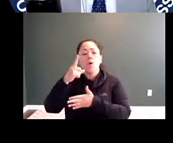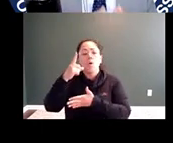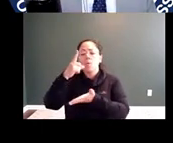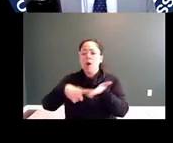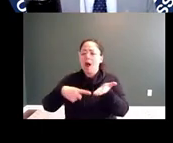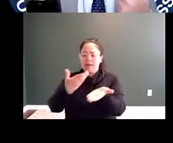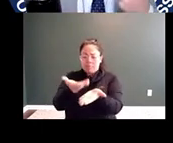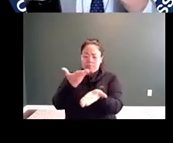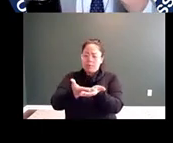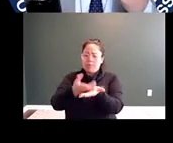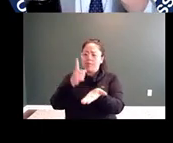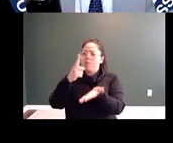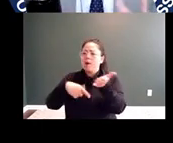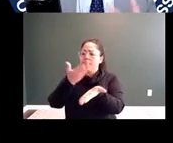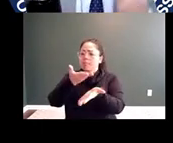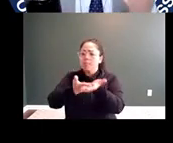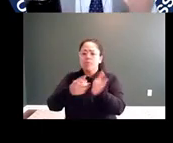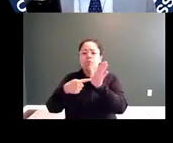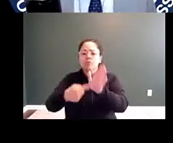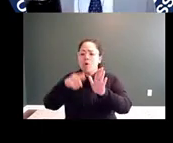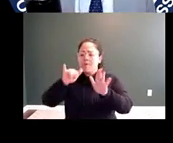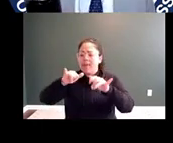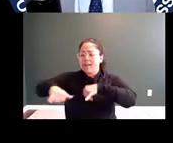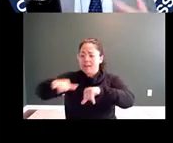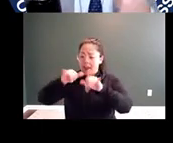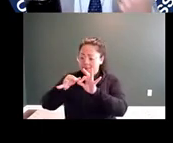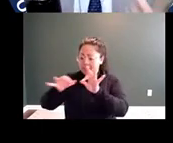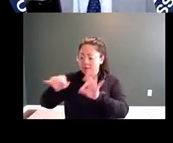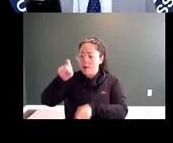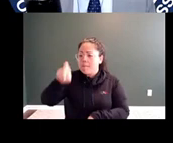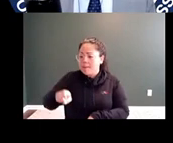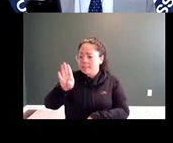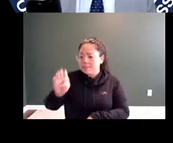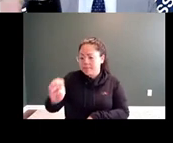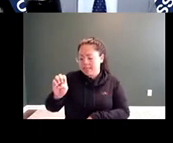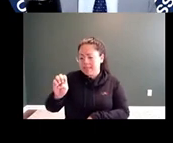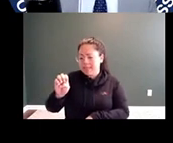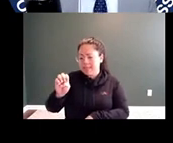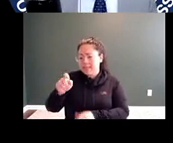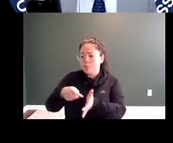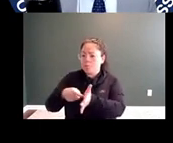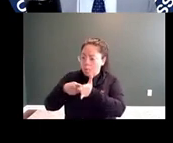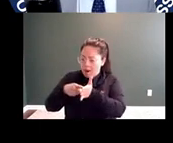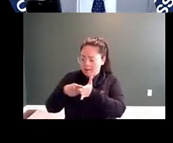that shows that common language is necessary at this particular time or in this particular area?